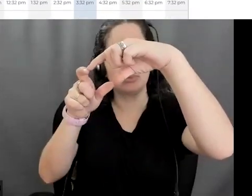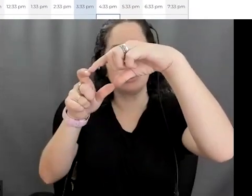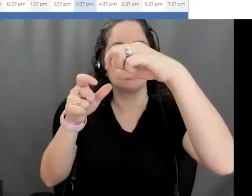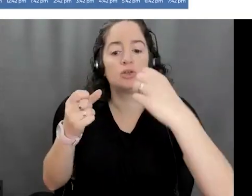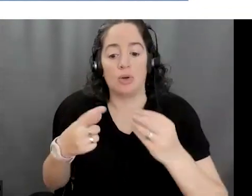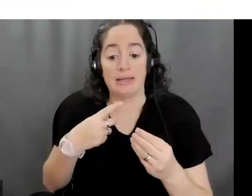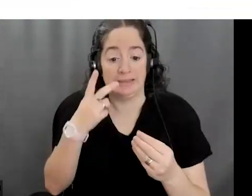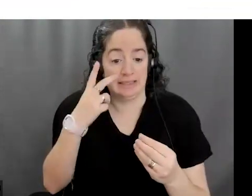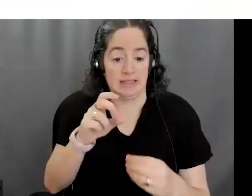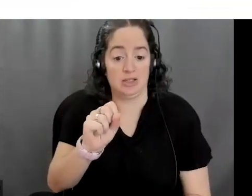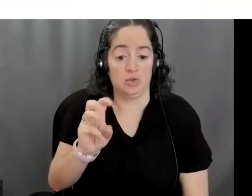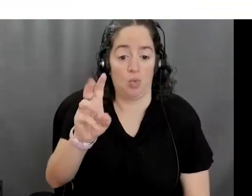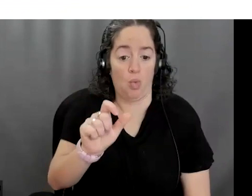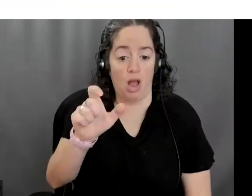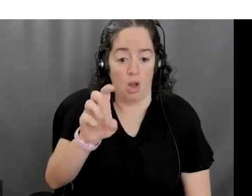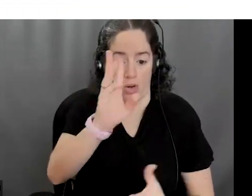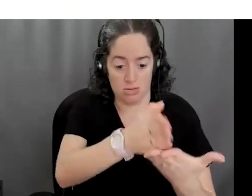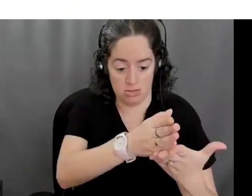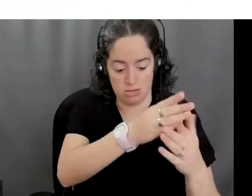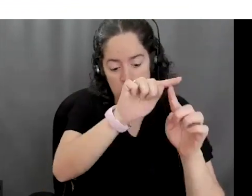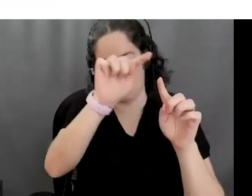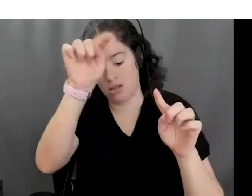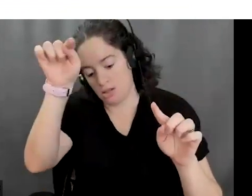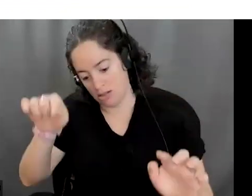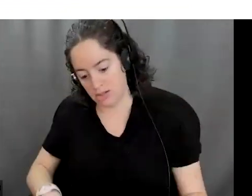the way down and pick one at the bottom, CSU Transfer,